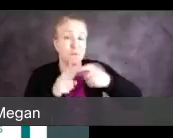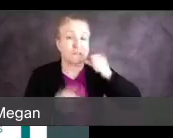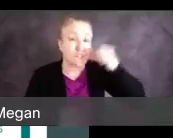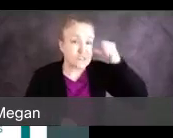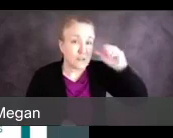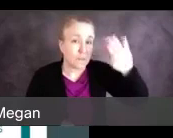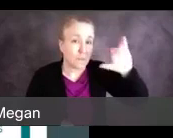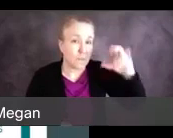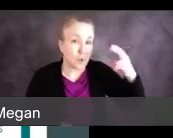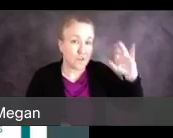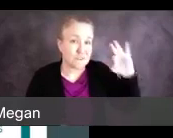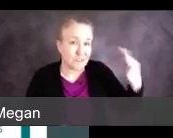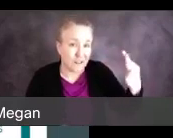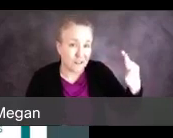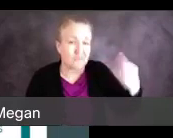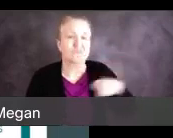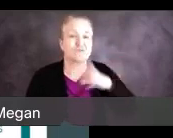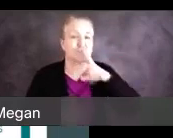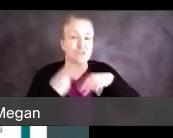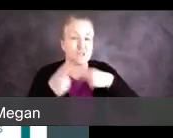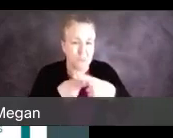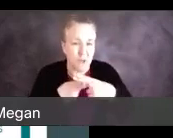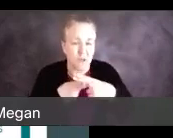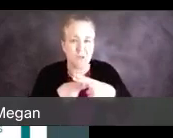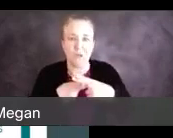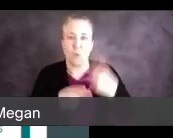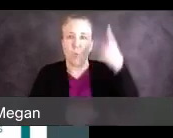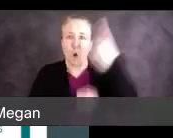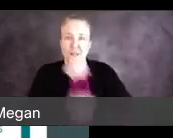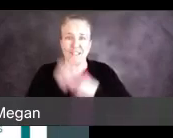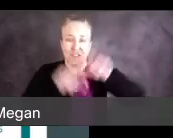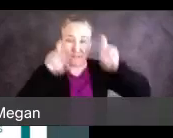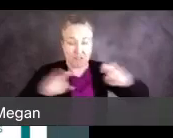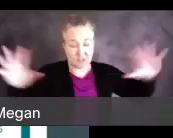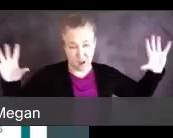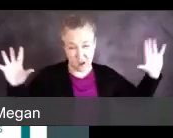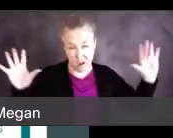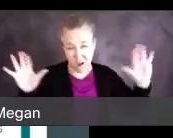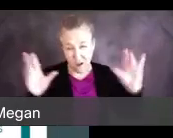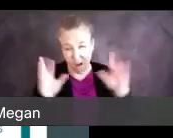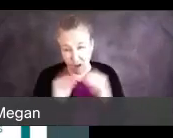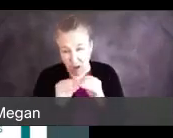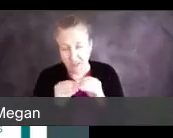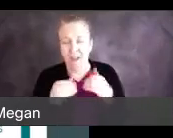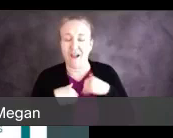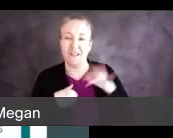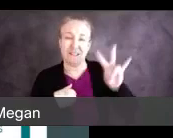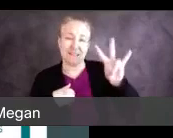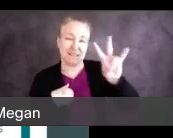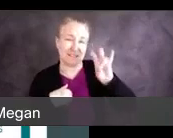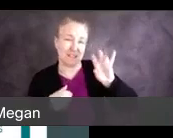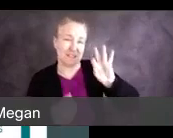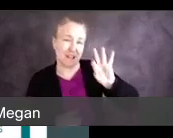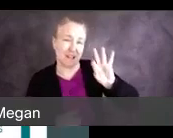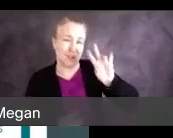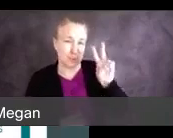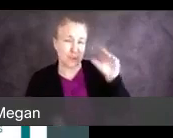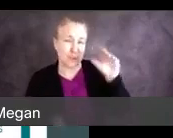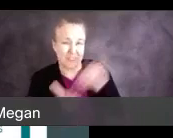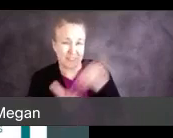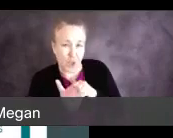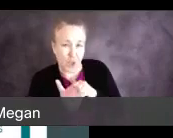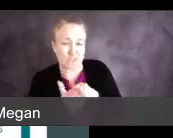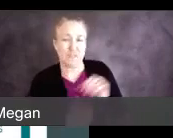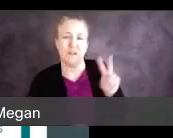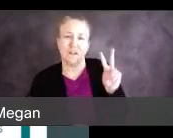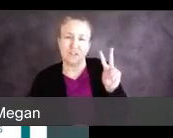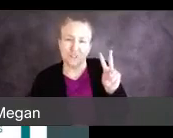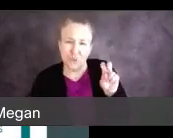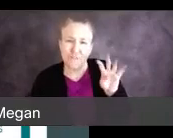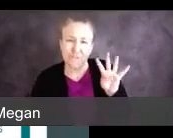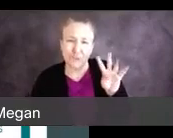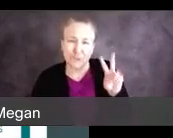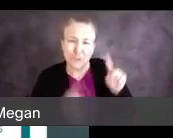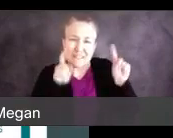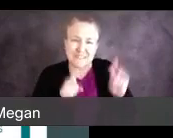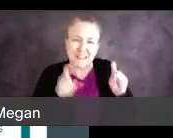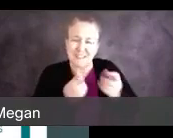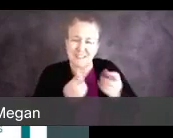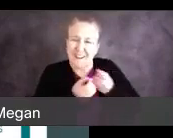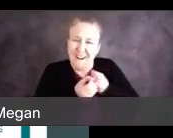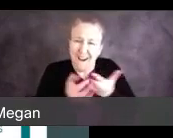so we're talking about basically a year's worth of testing, there have been 790,242 tests for COVID-19